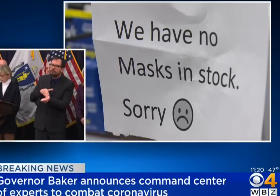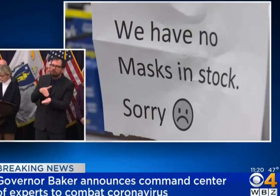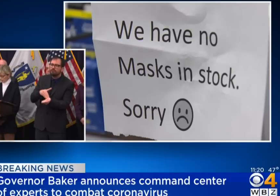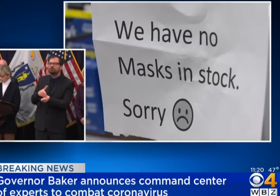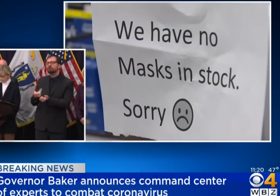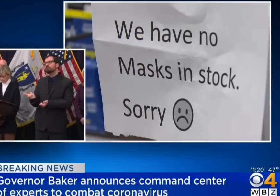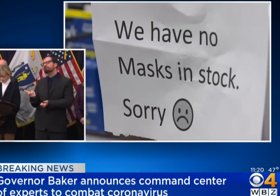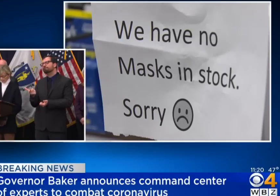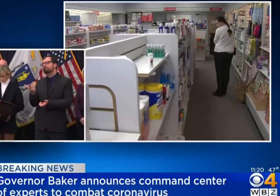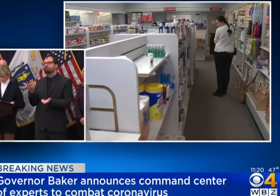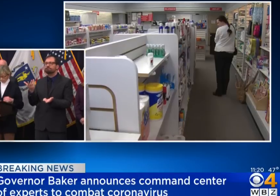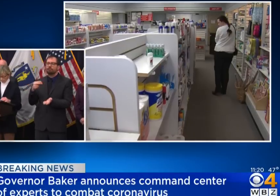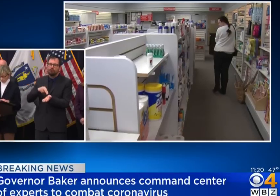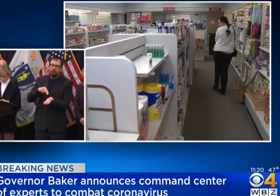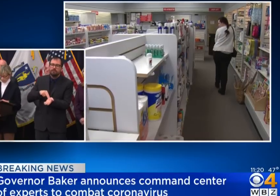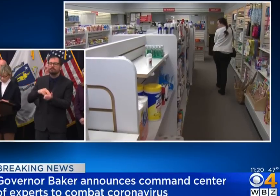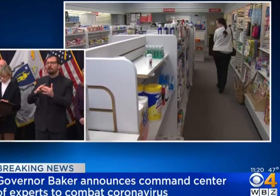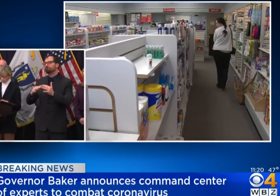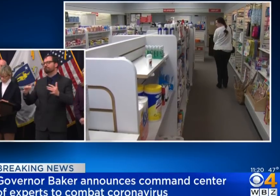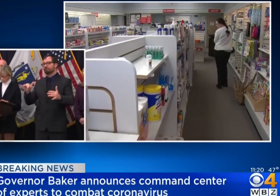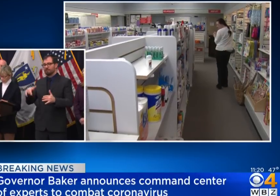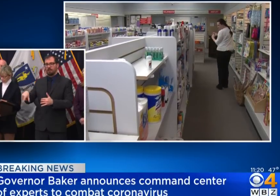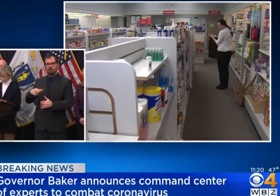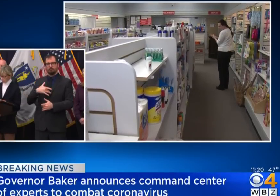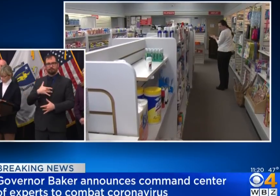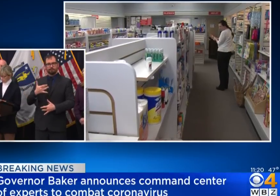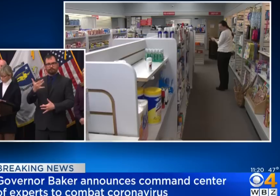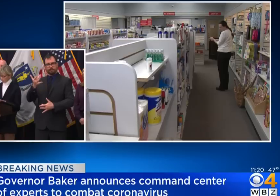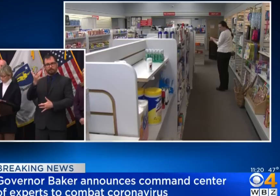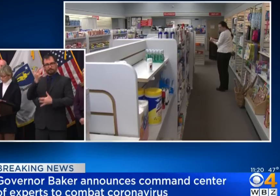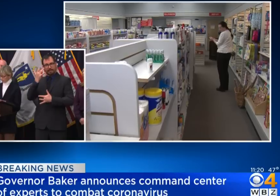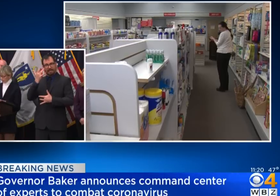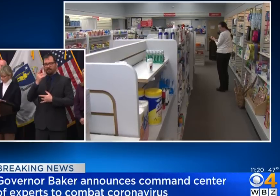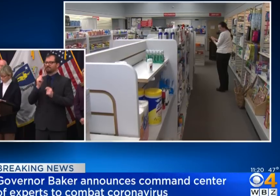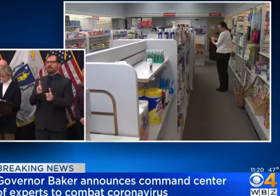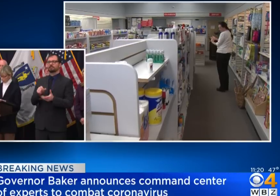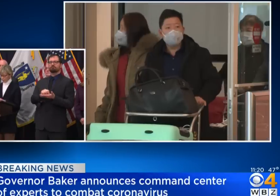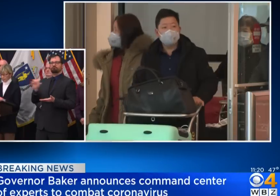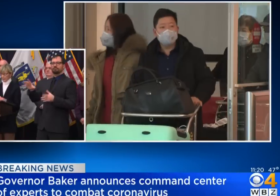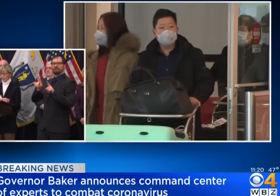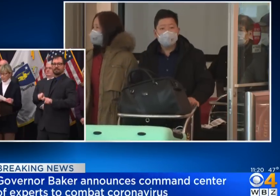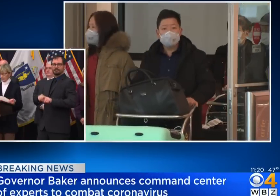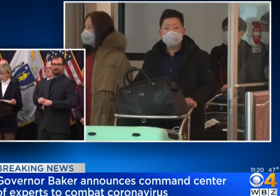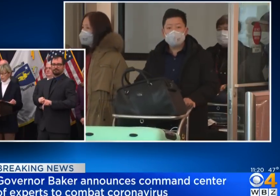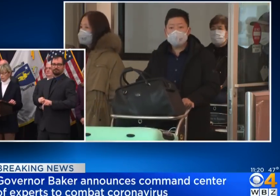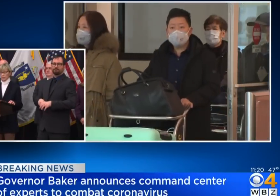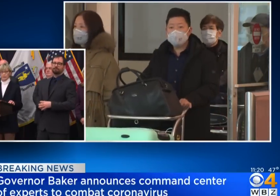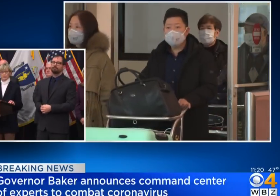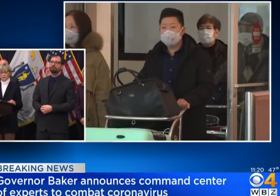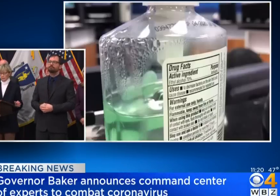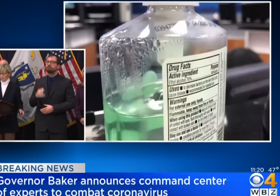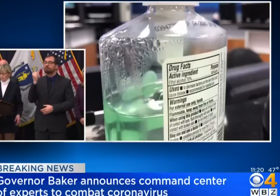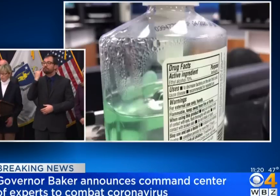THEY INCLUDE SYMPTOMATIC HEALTHCARE WORKERS AND EMERGENCY